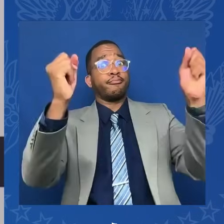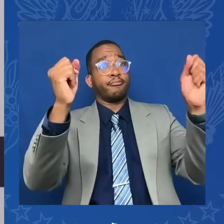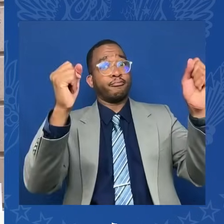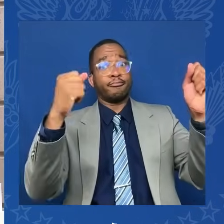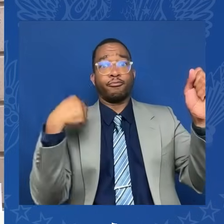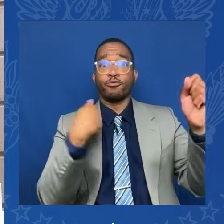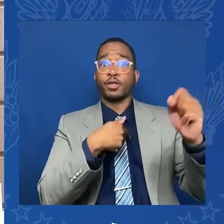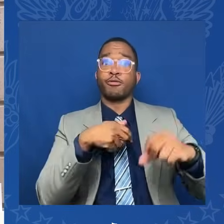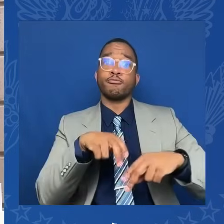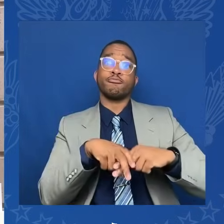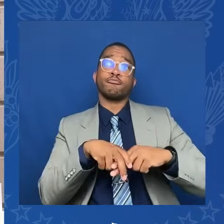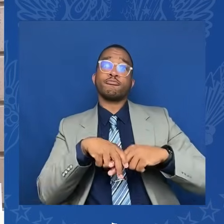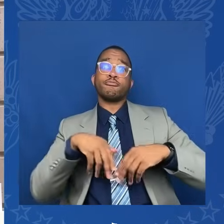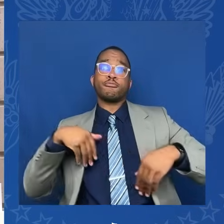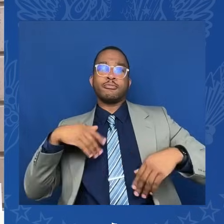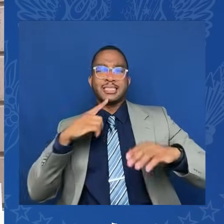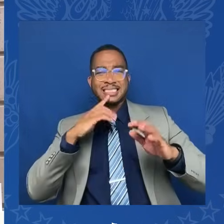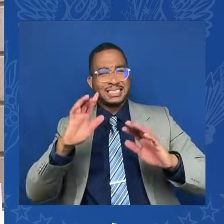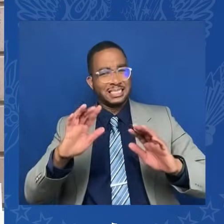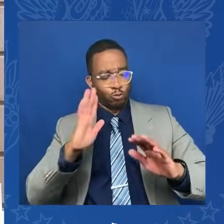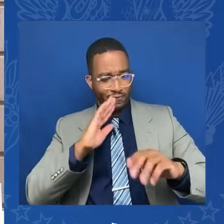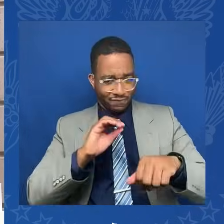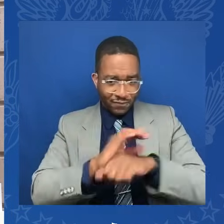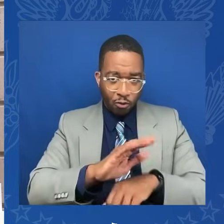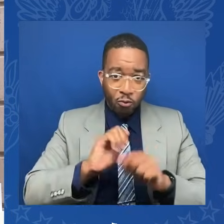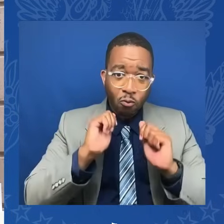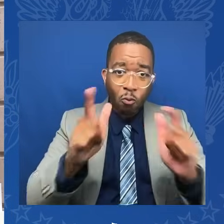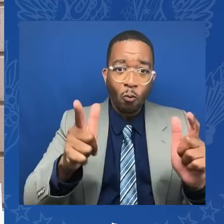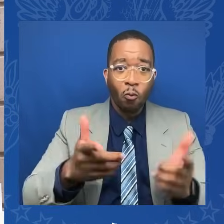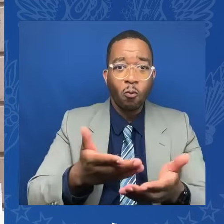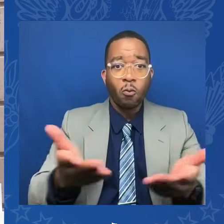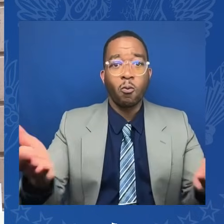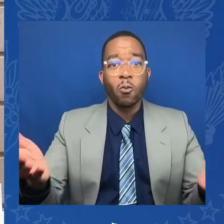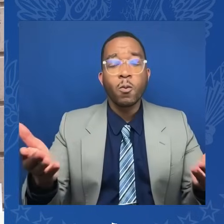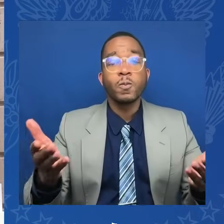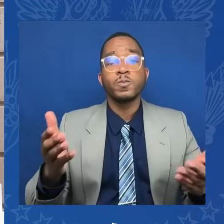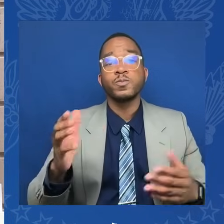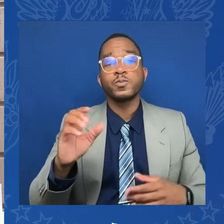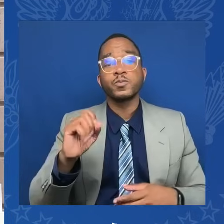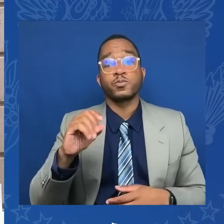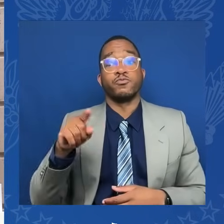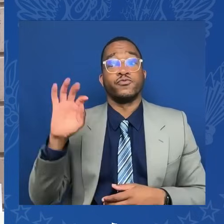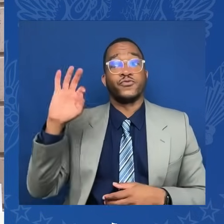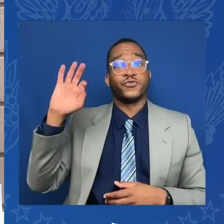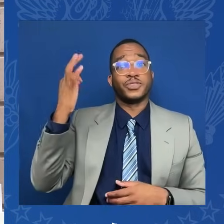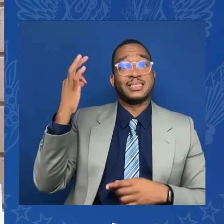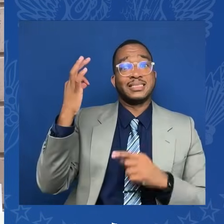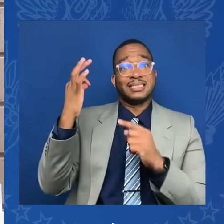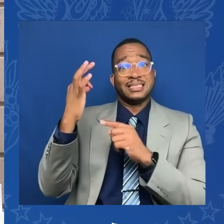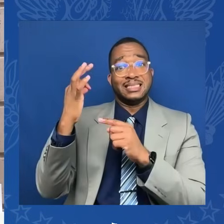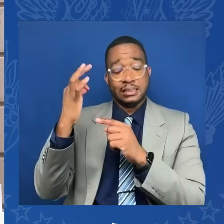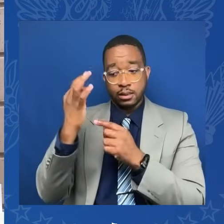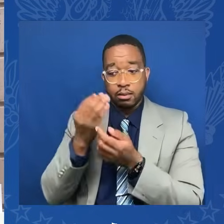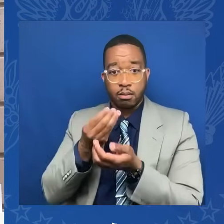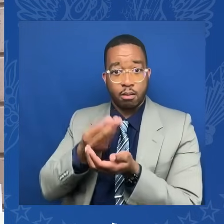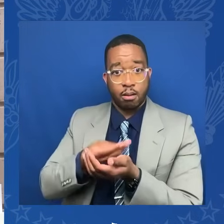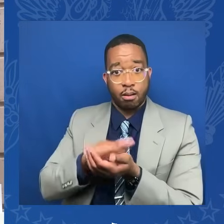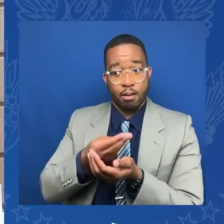are connected in countless ways through economic ties, collaboration in science and technology, educational exchanges.